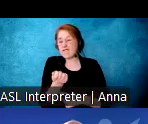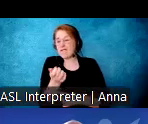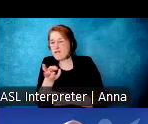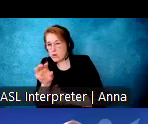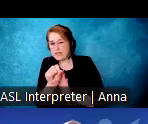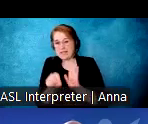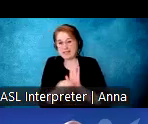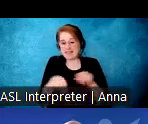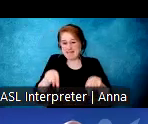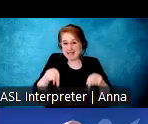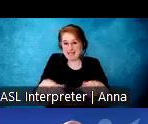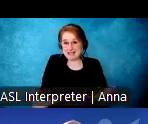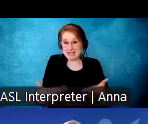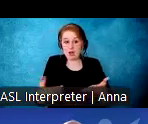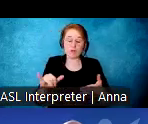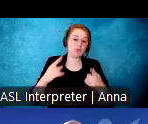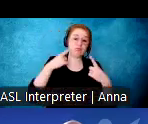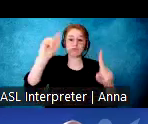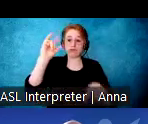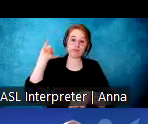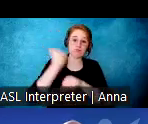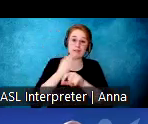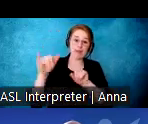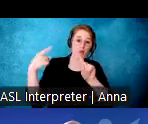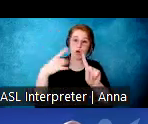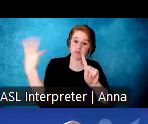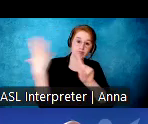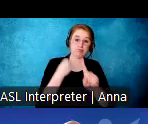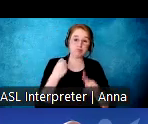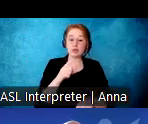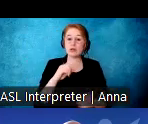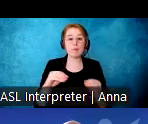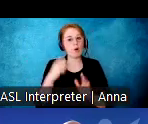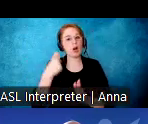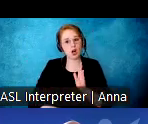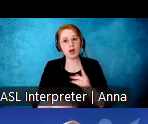that has accomplished that goal. It is a much more cost-effective option for people.